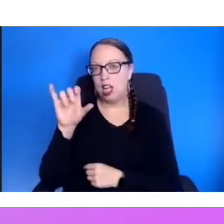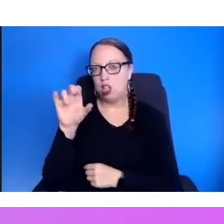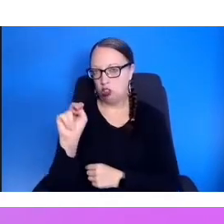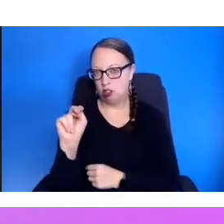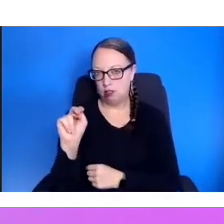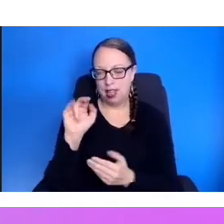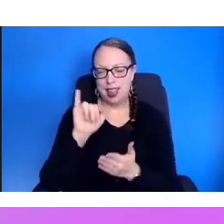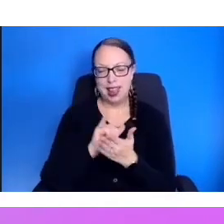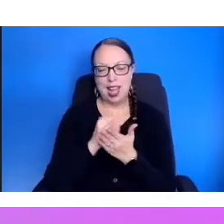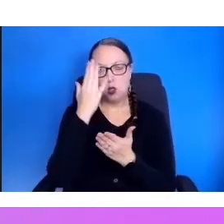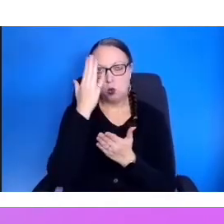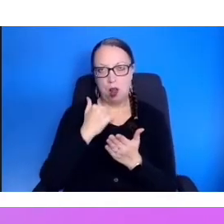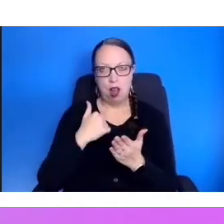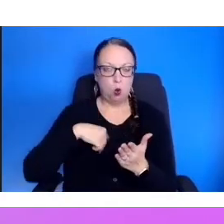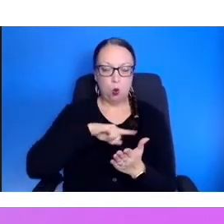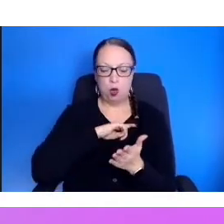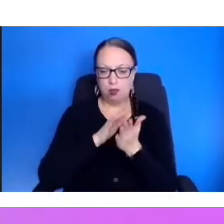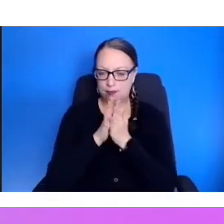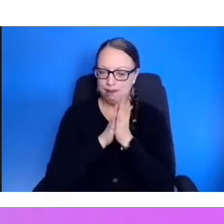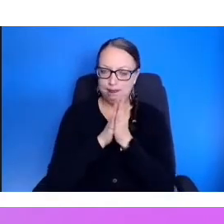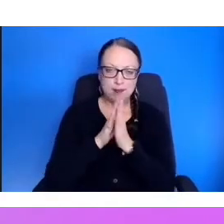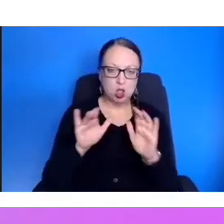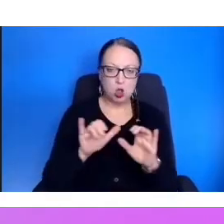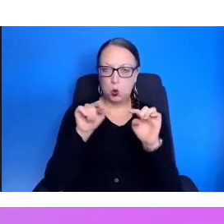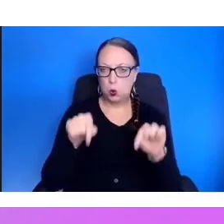and we wanna include everybody in that project.